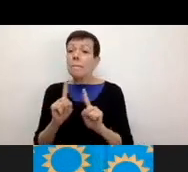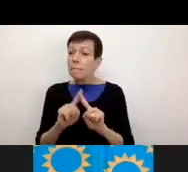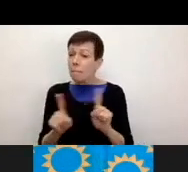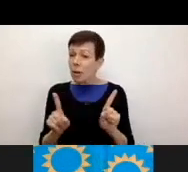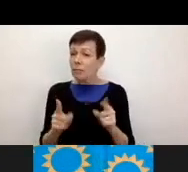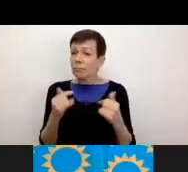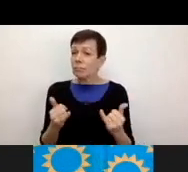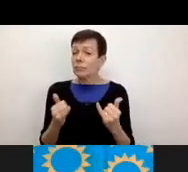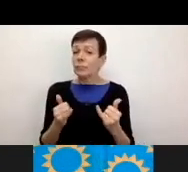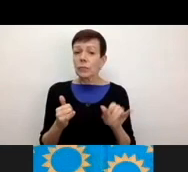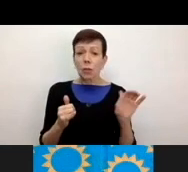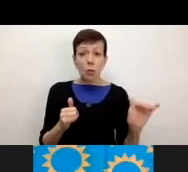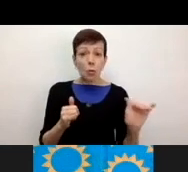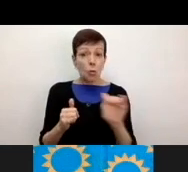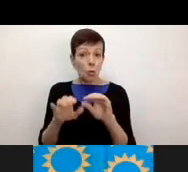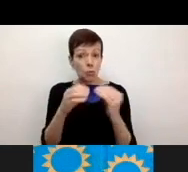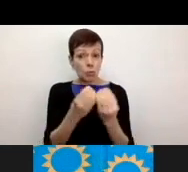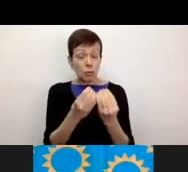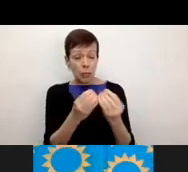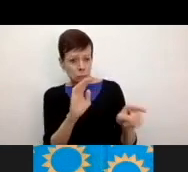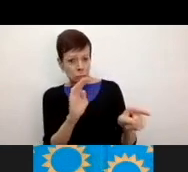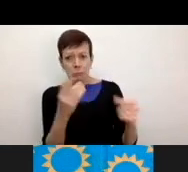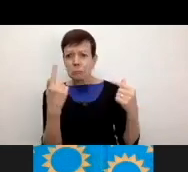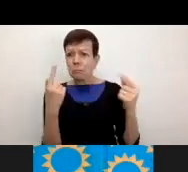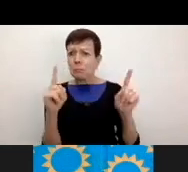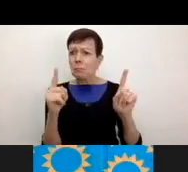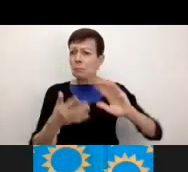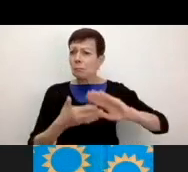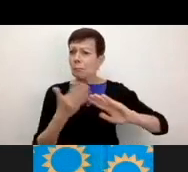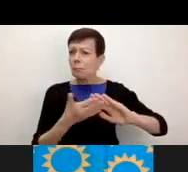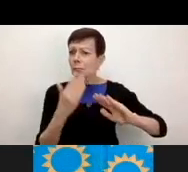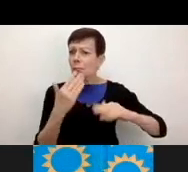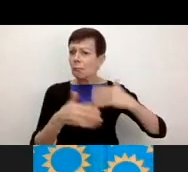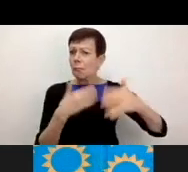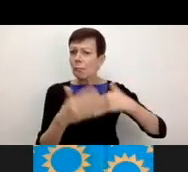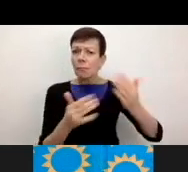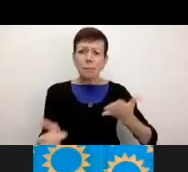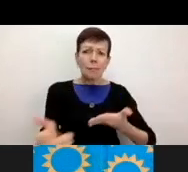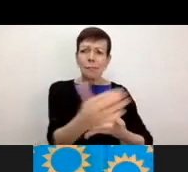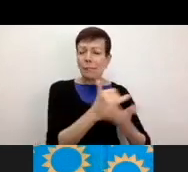that were very successful in being able to capture survey responses, and then those organizations